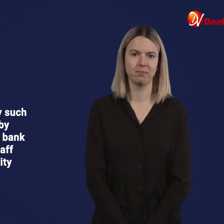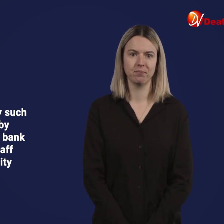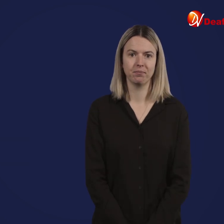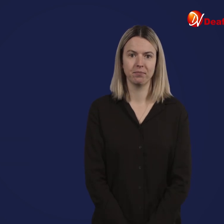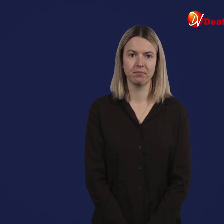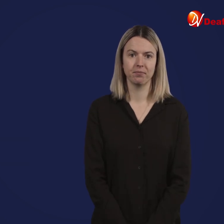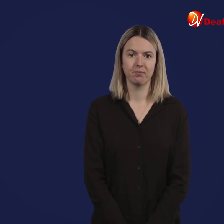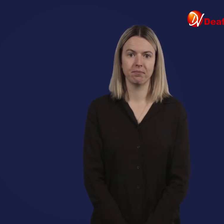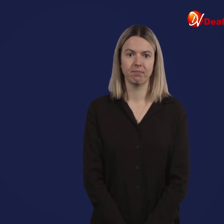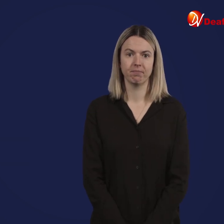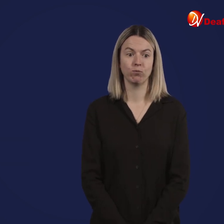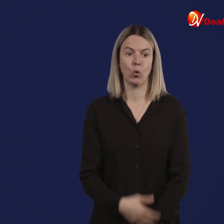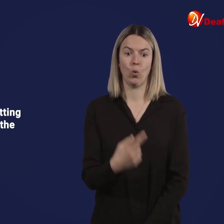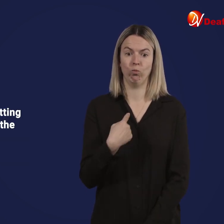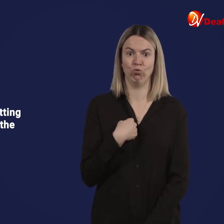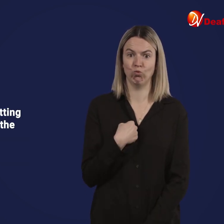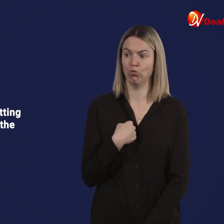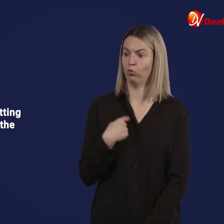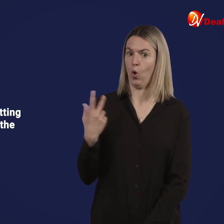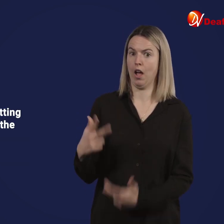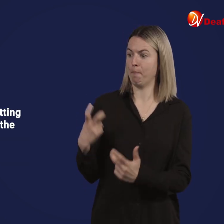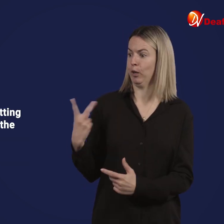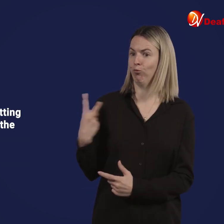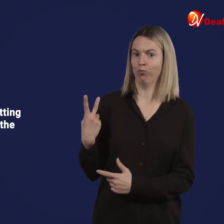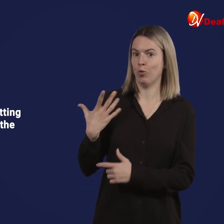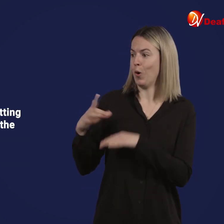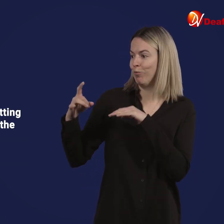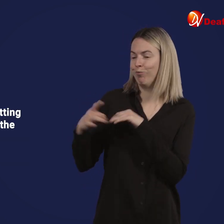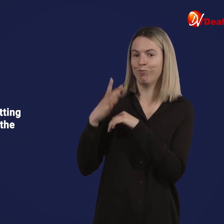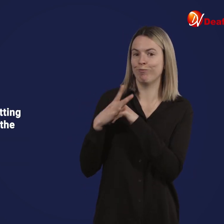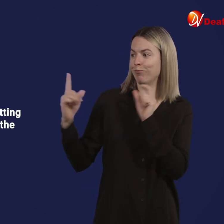If you are a professional sportsperson whilst training or competing.